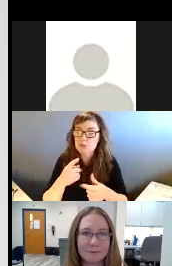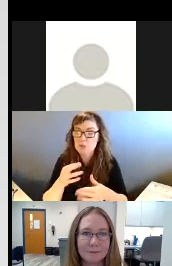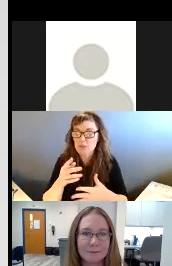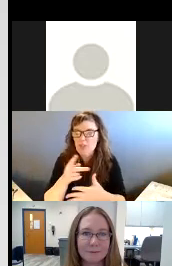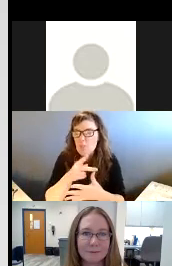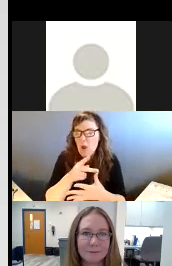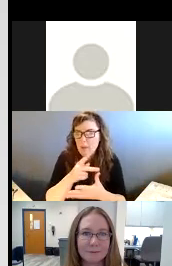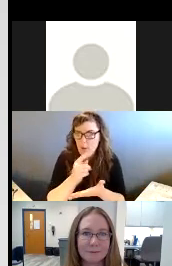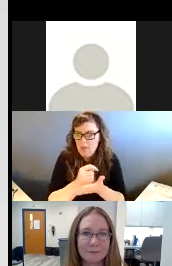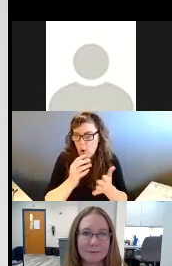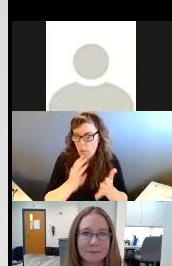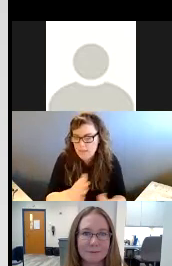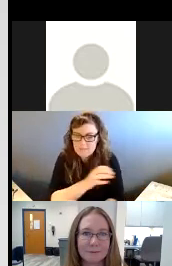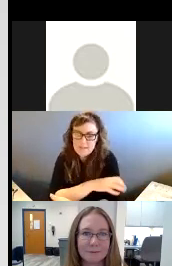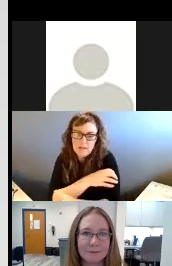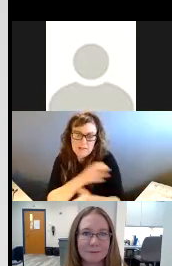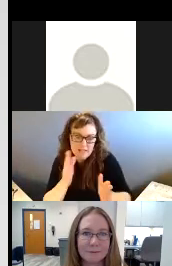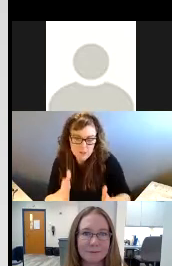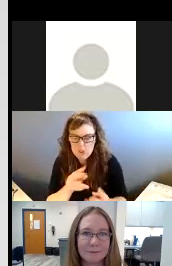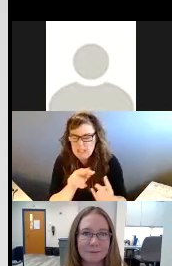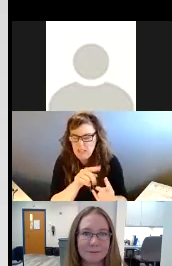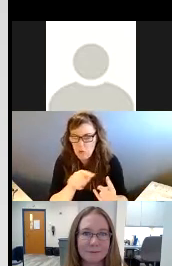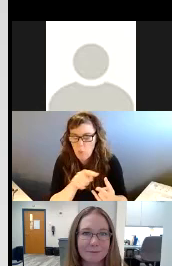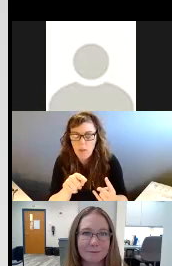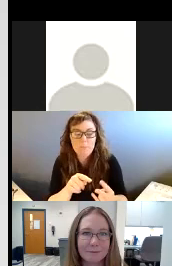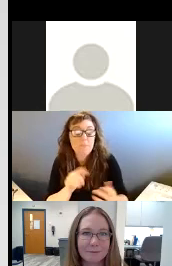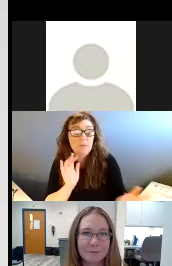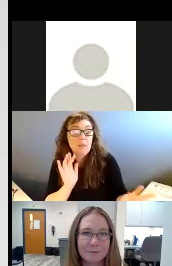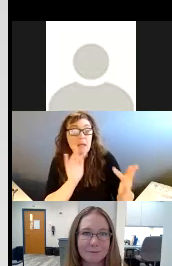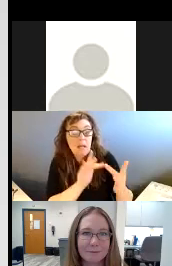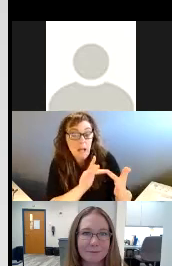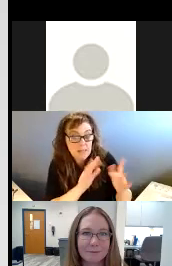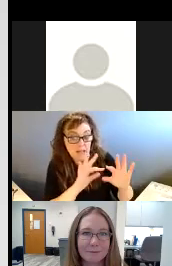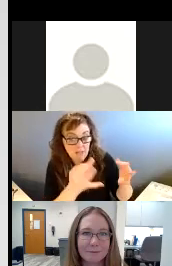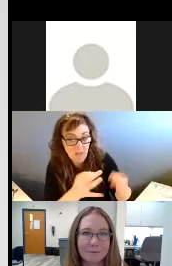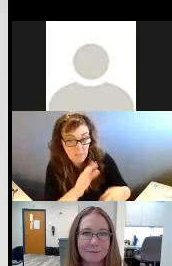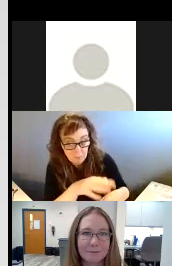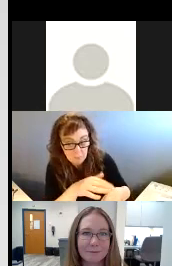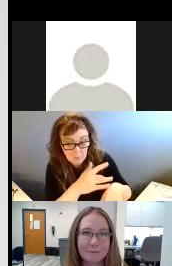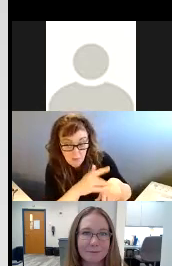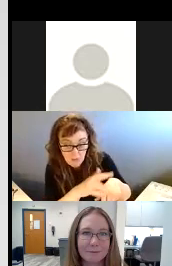IS WORKING WITH THE PATIENT THEY CONTACT THE FAMILY AND THEY FIND OUT WHEN THE FAMILY IS AVAILABLE.